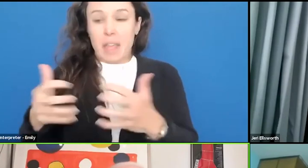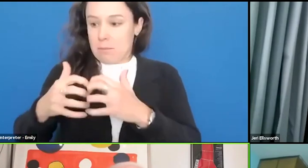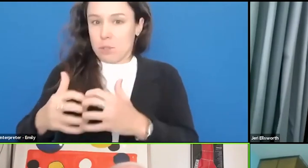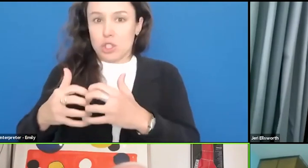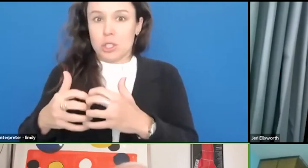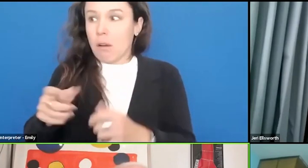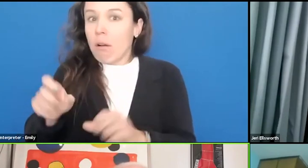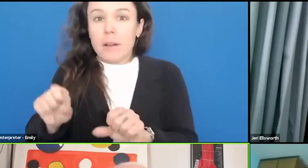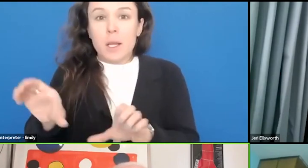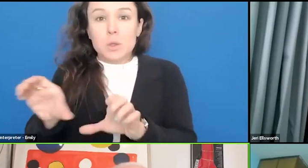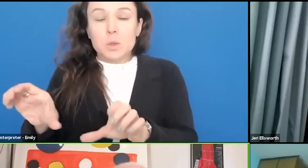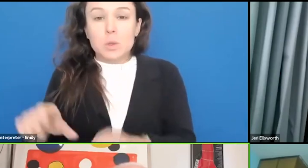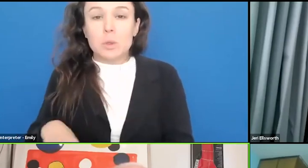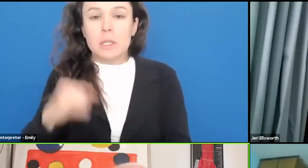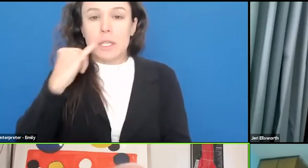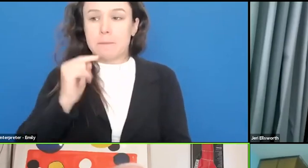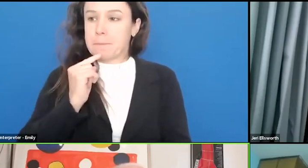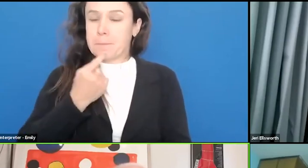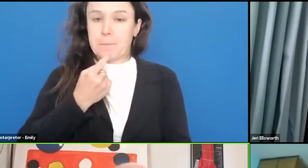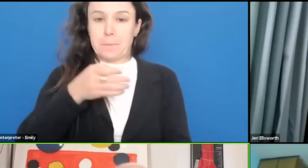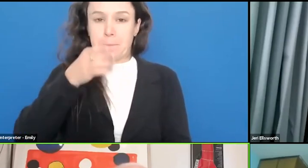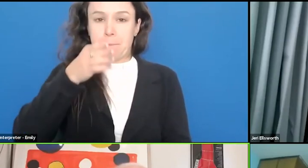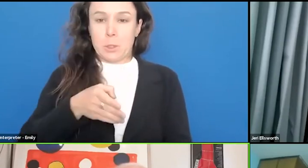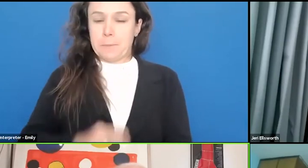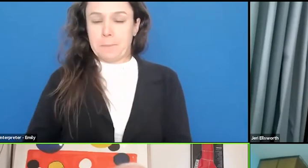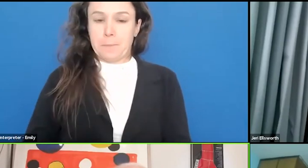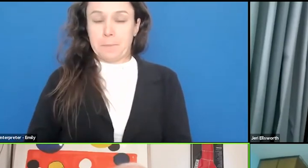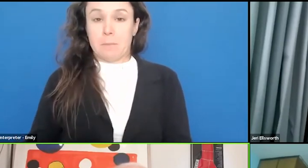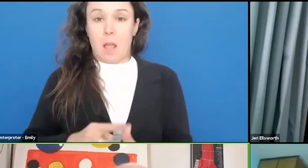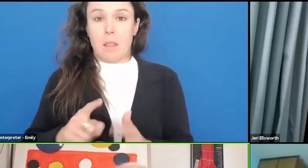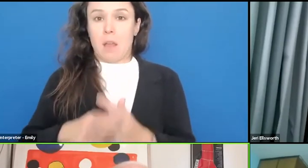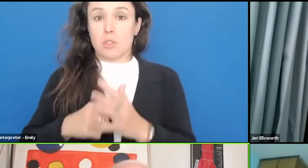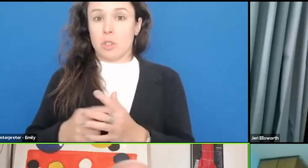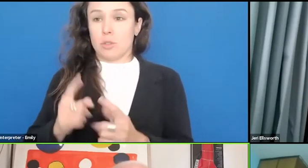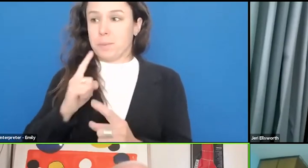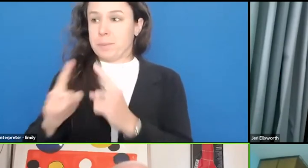if you have a very dour, serious person and they start a conversation with a hilarious joke,